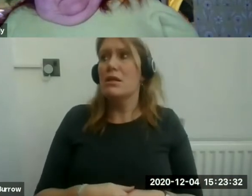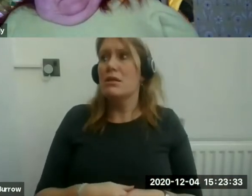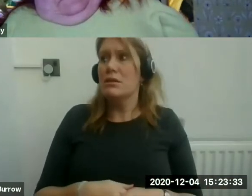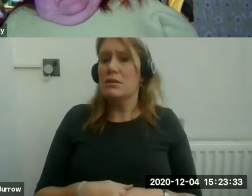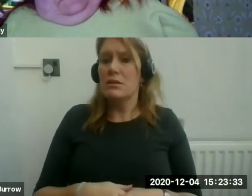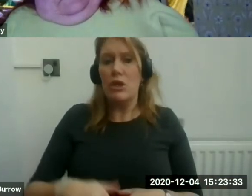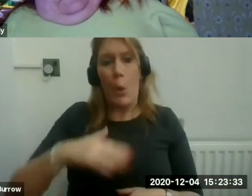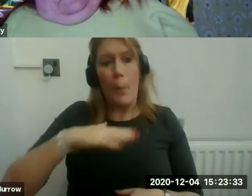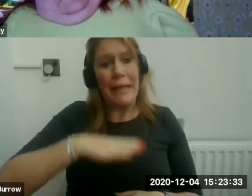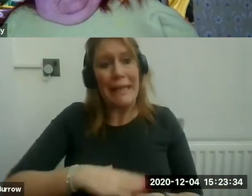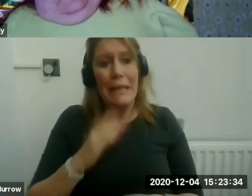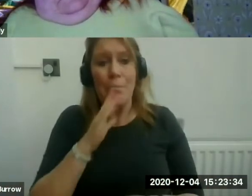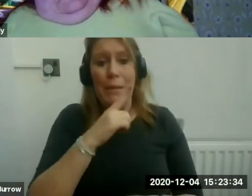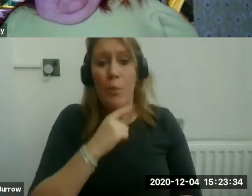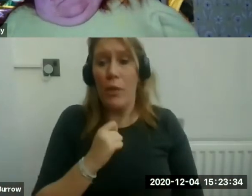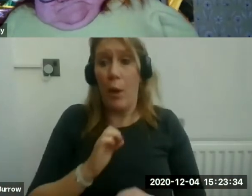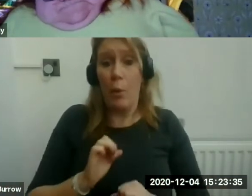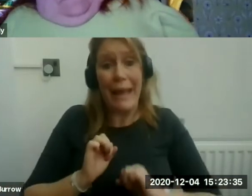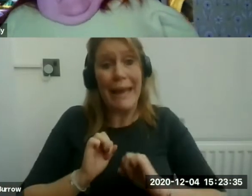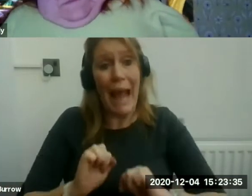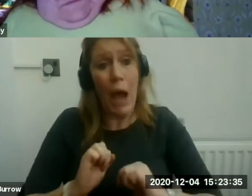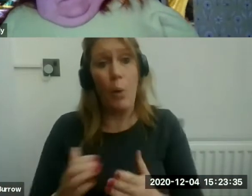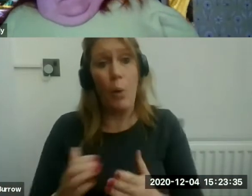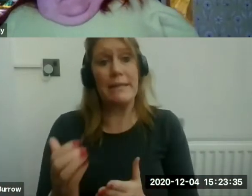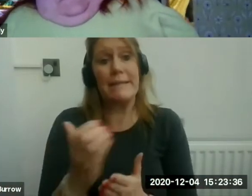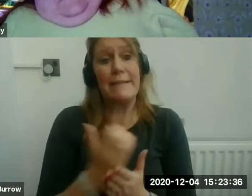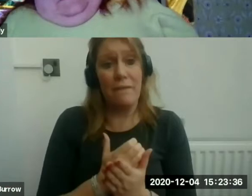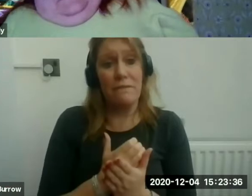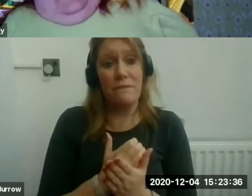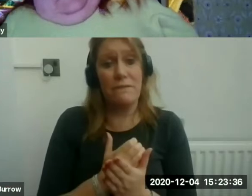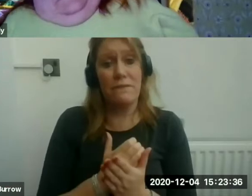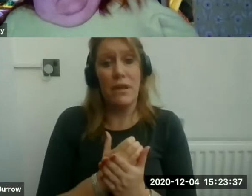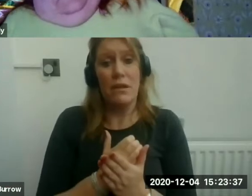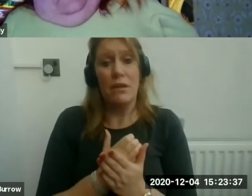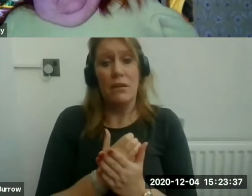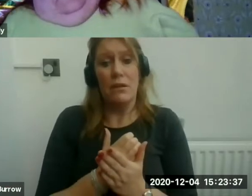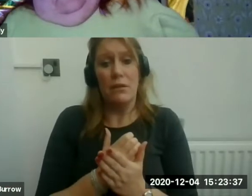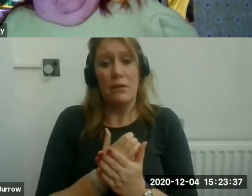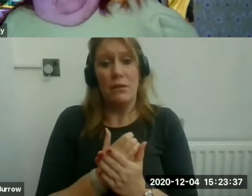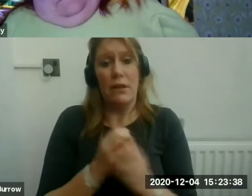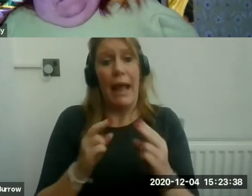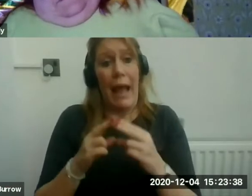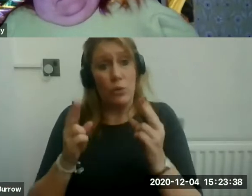personal little safe bubbles to be the camera operators and when we say cameras